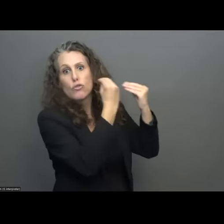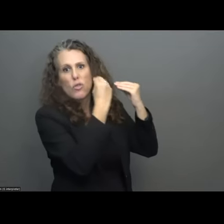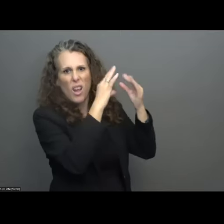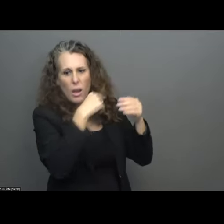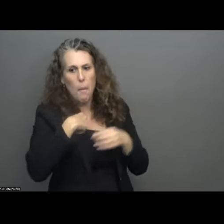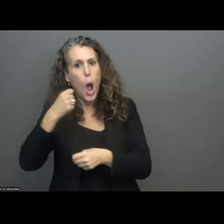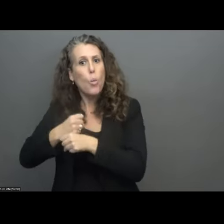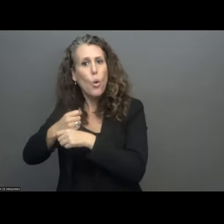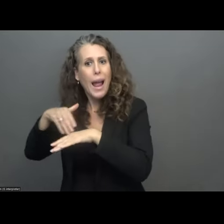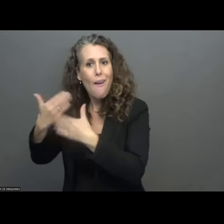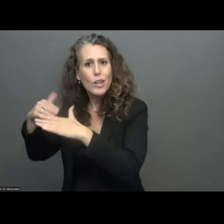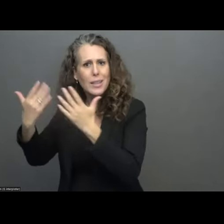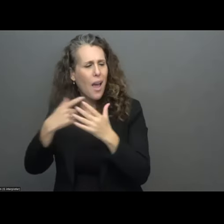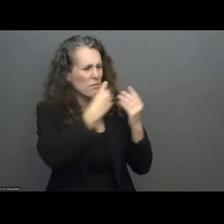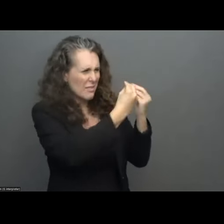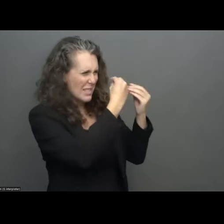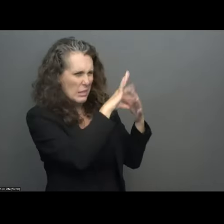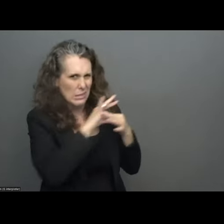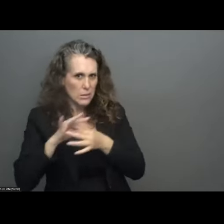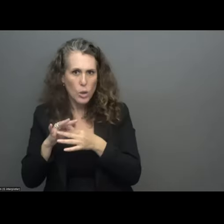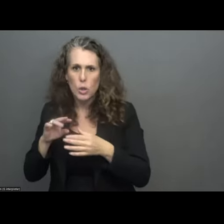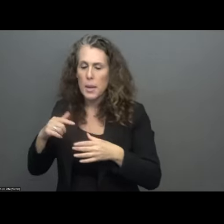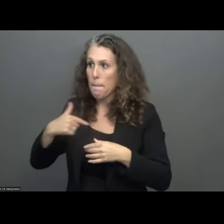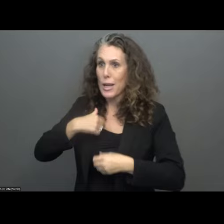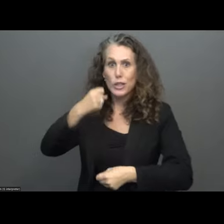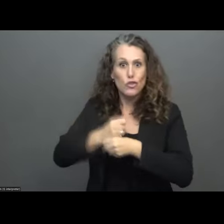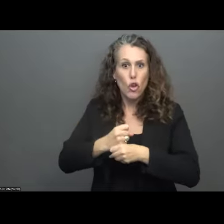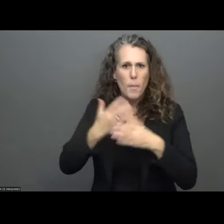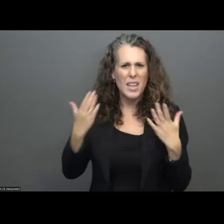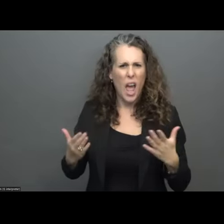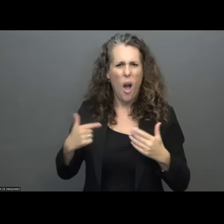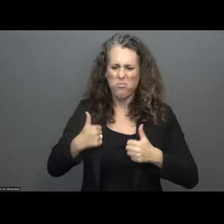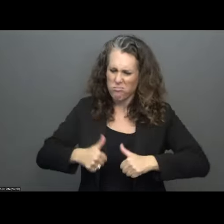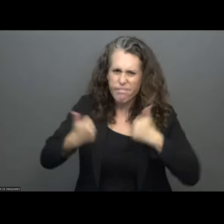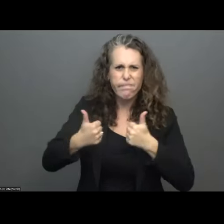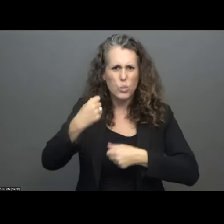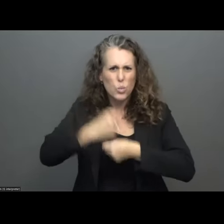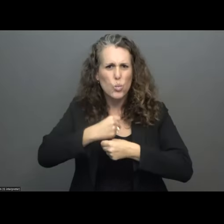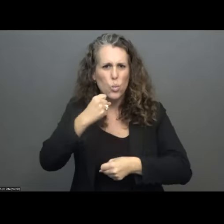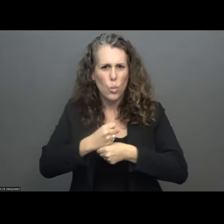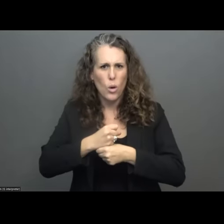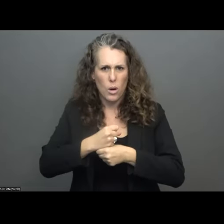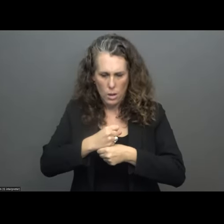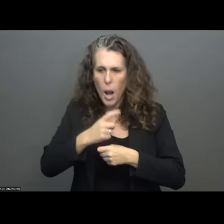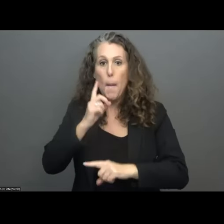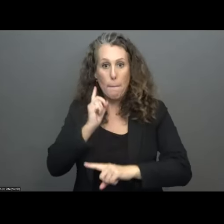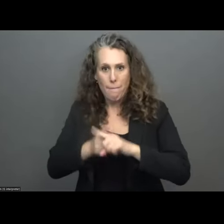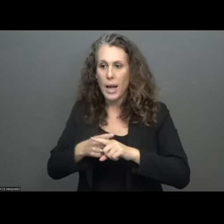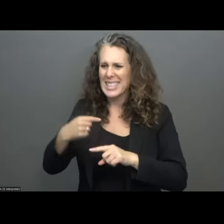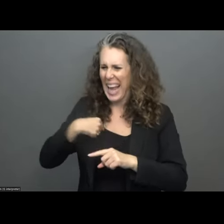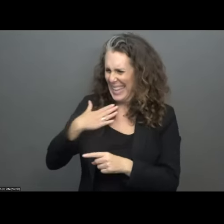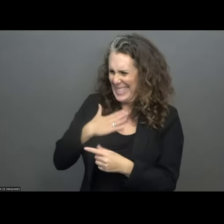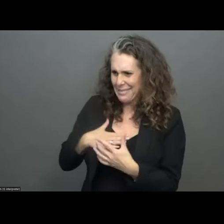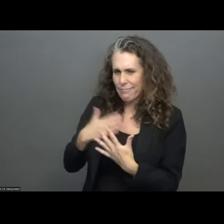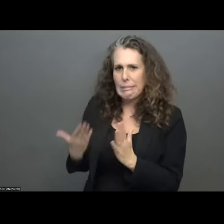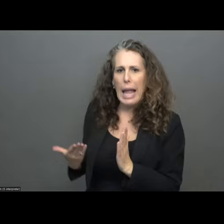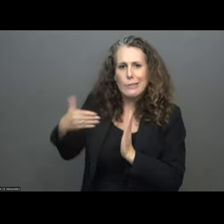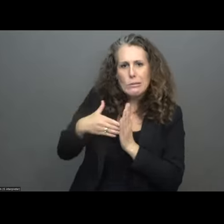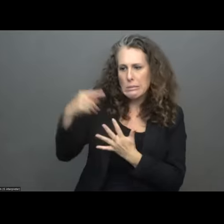me I see the pilot the person behind it and the cap. is it is important that is empty.